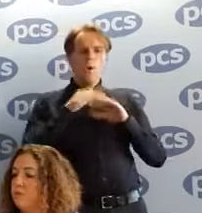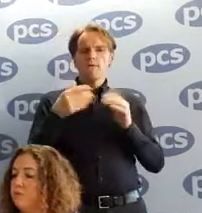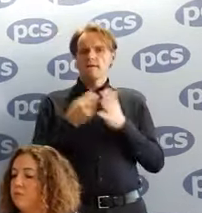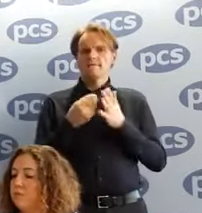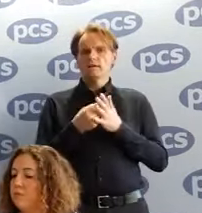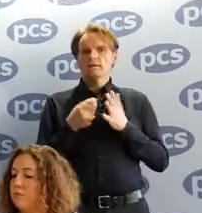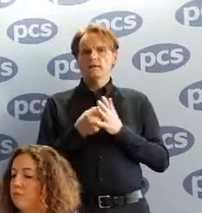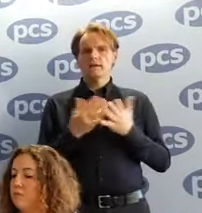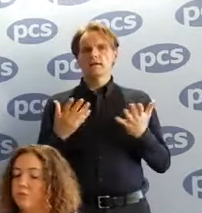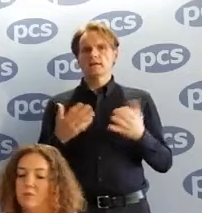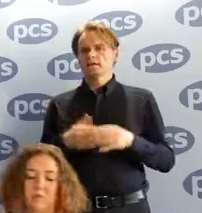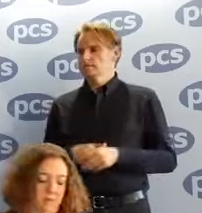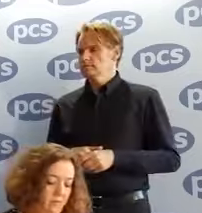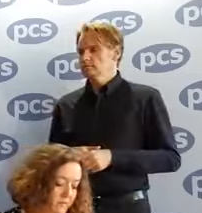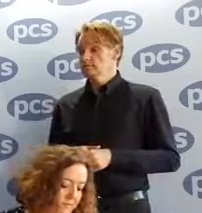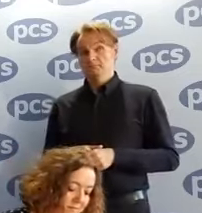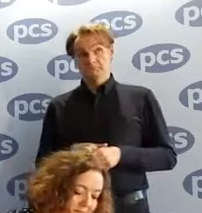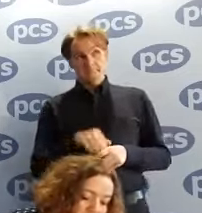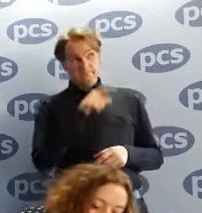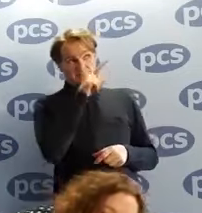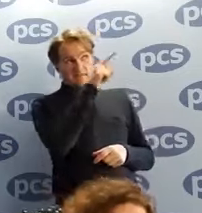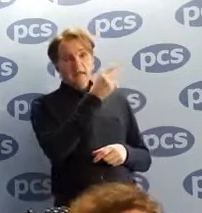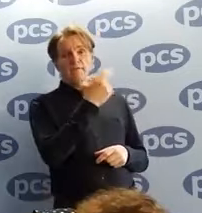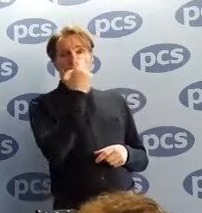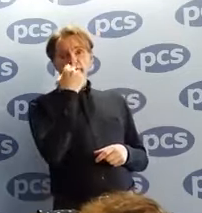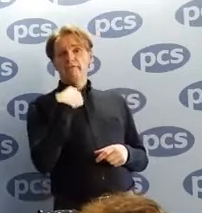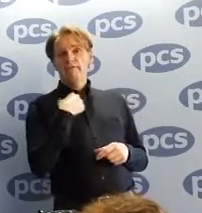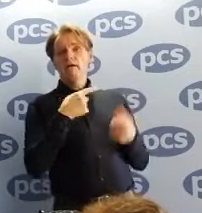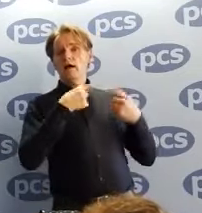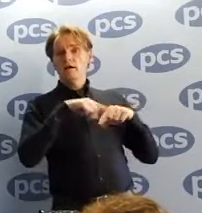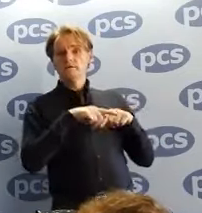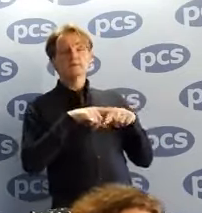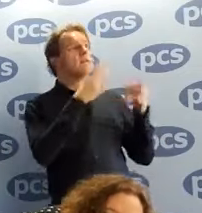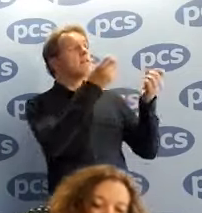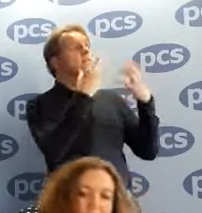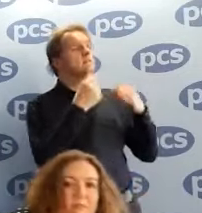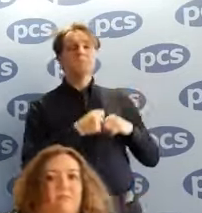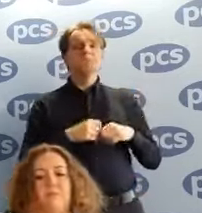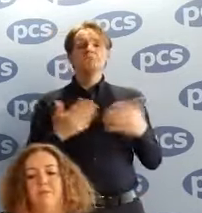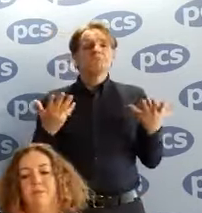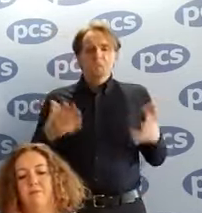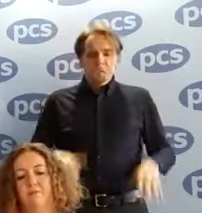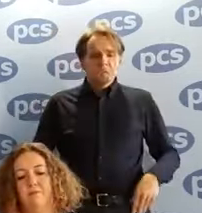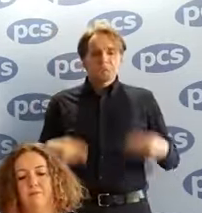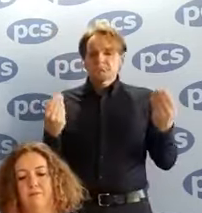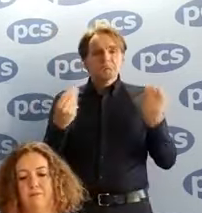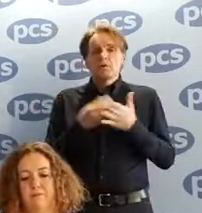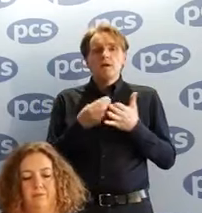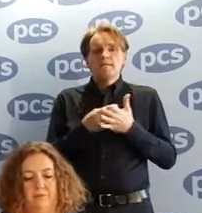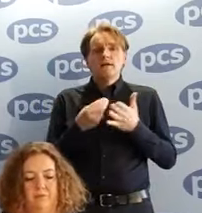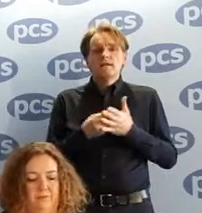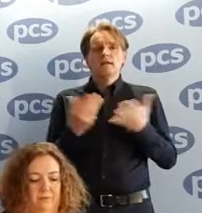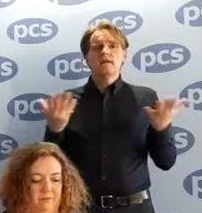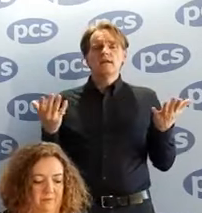use the word monumental betrayal because what they're saying to us is there is no funding and they're actually - this is astonishing - they're actually asking us